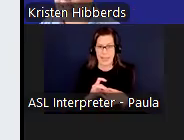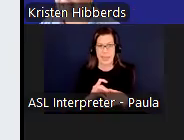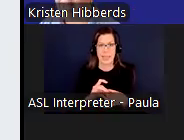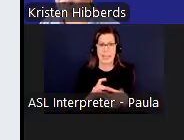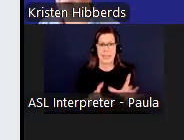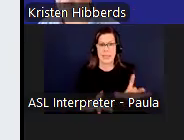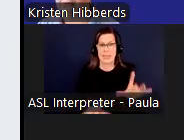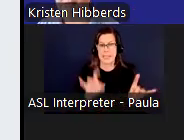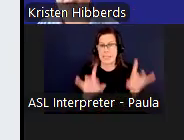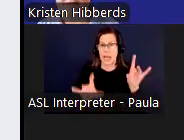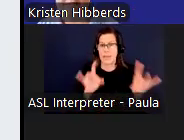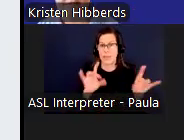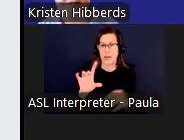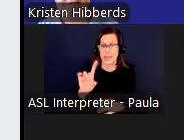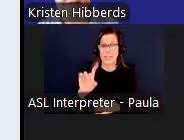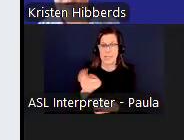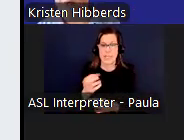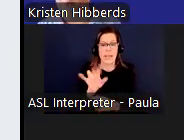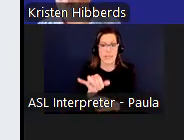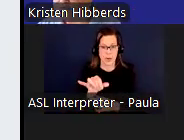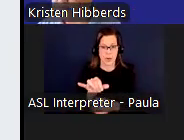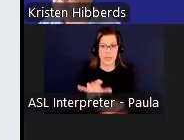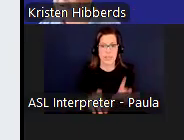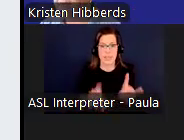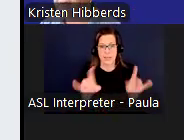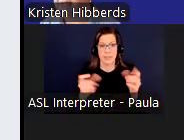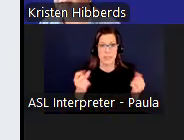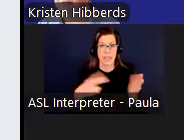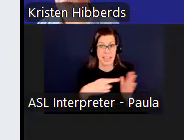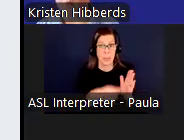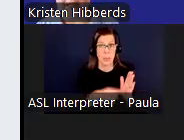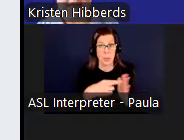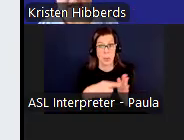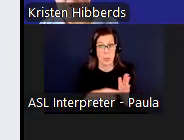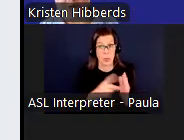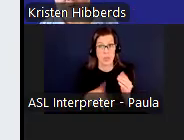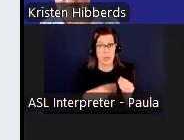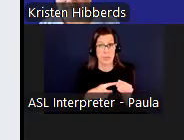And so there's lots of rules surrounding when and when we can't,